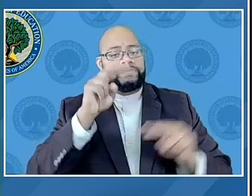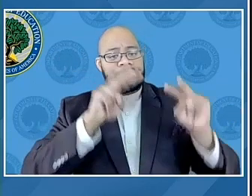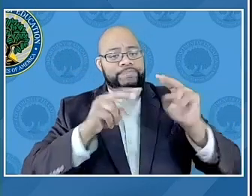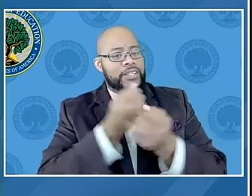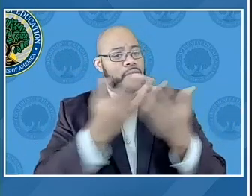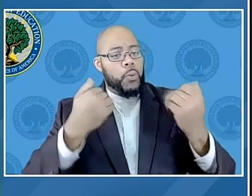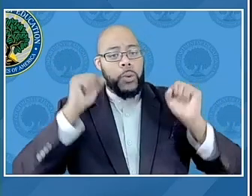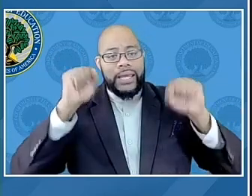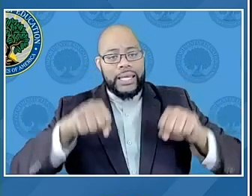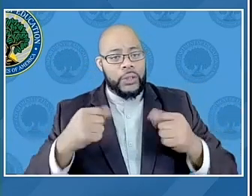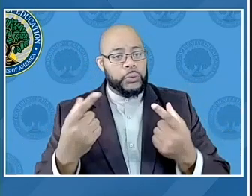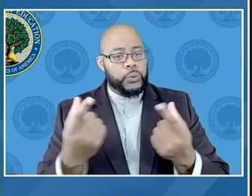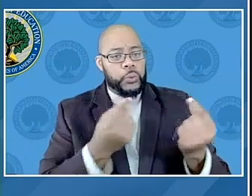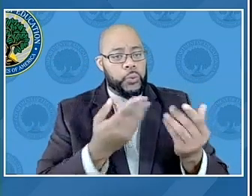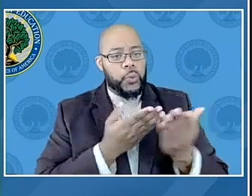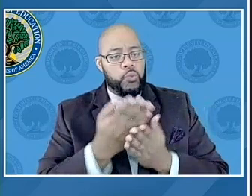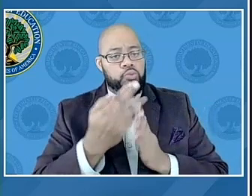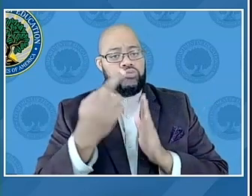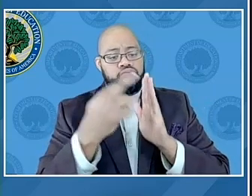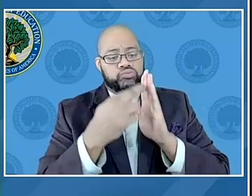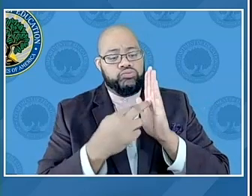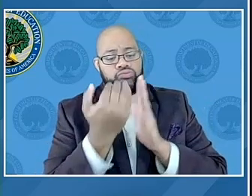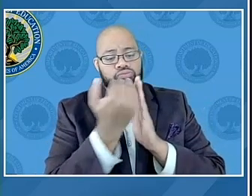through the regulations that we can change within our ability.